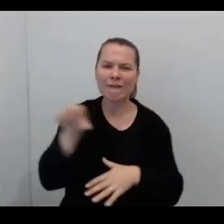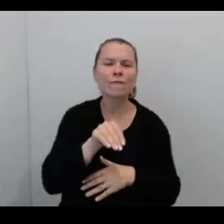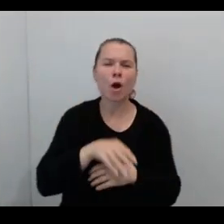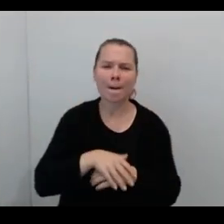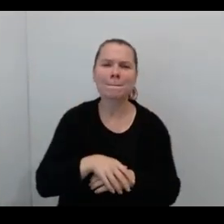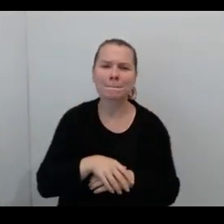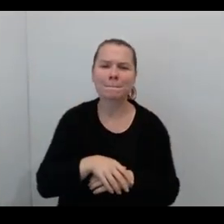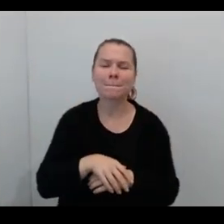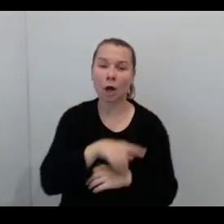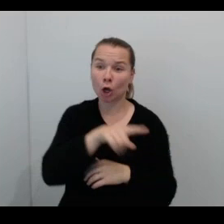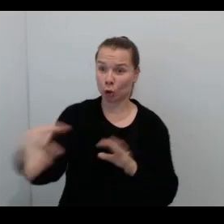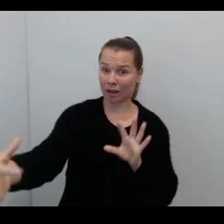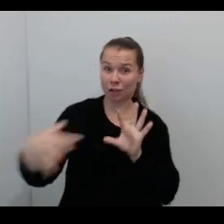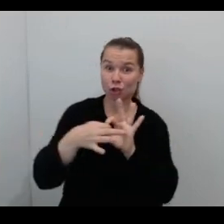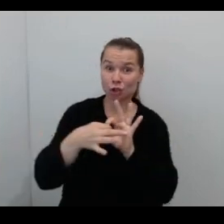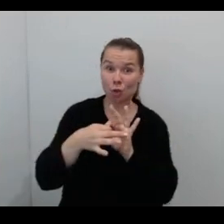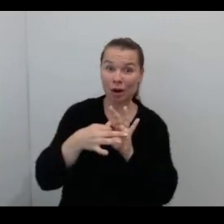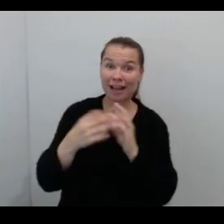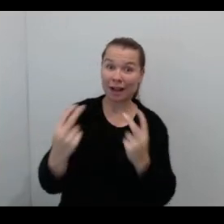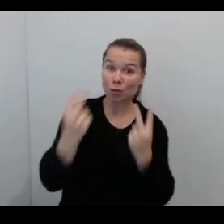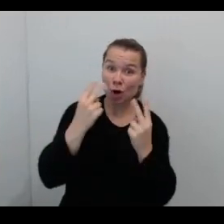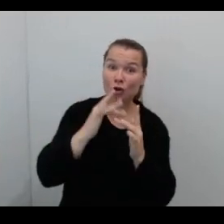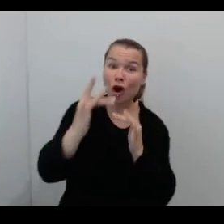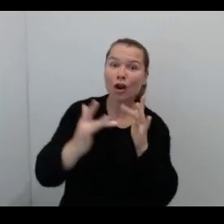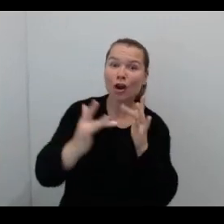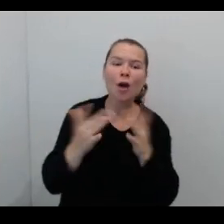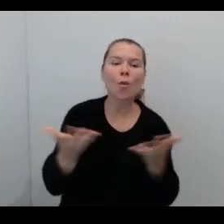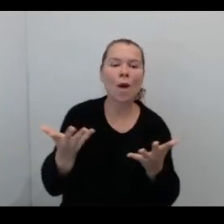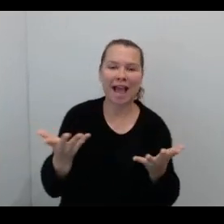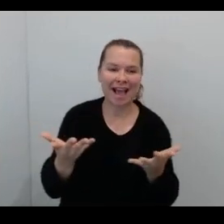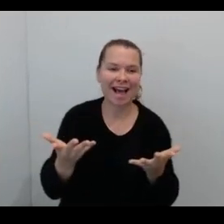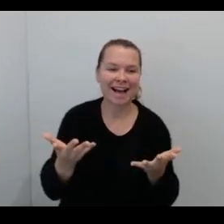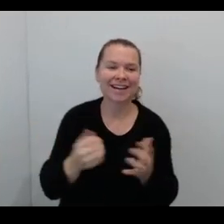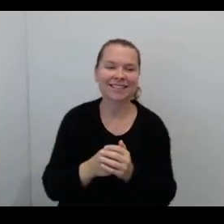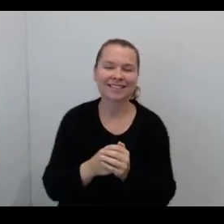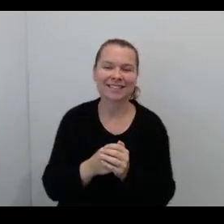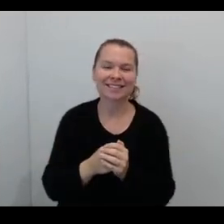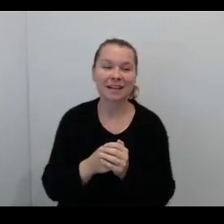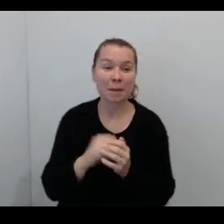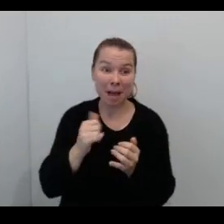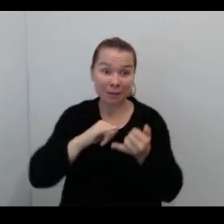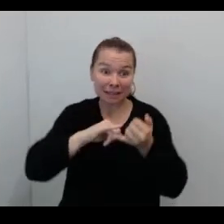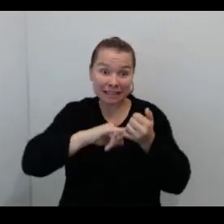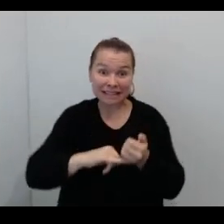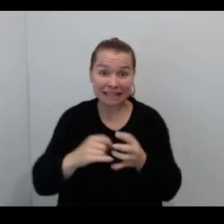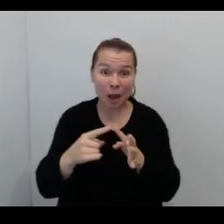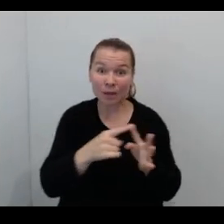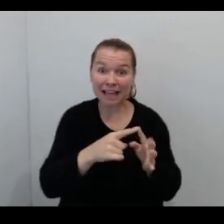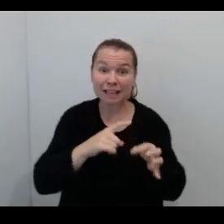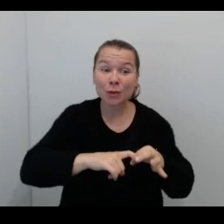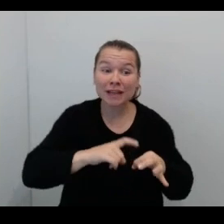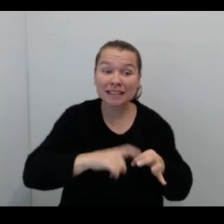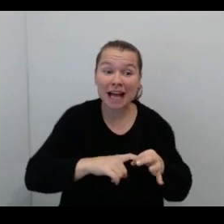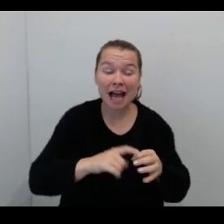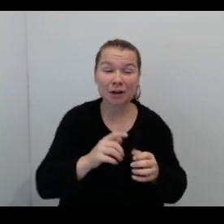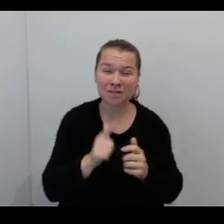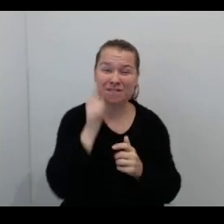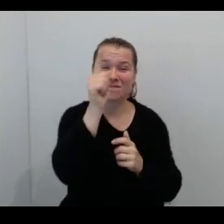in from. Are you working from South-East Queensland, far North Queensland, regionally or outside